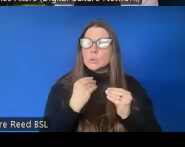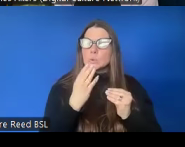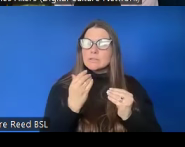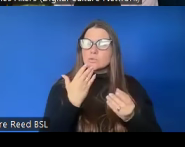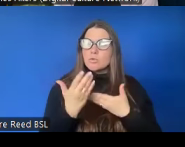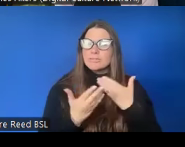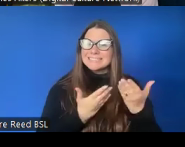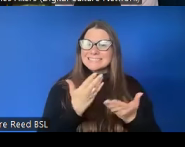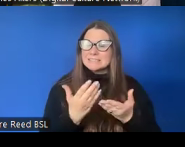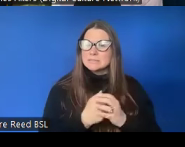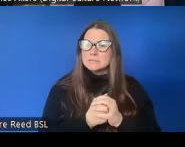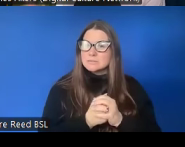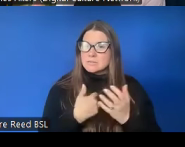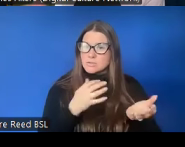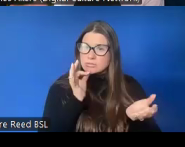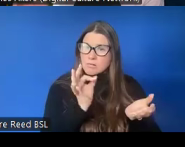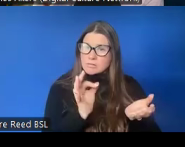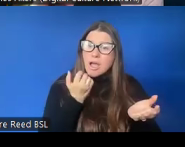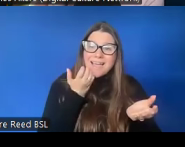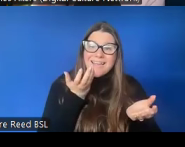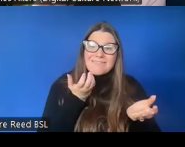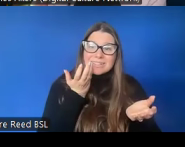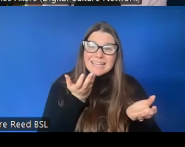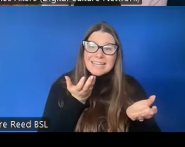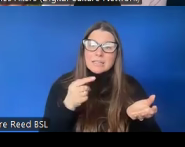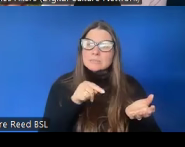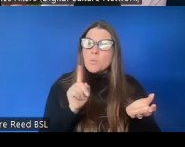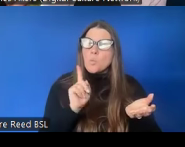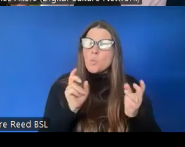On a day-to-day basis, what systems are they using, and where are the bottlenecks?